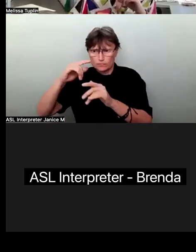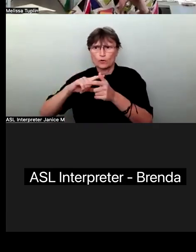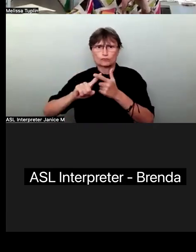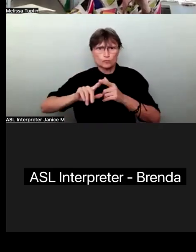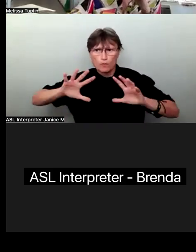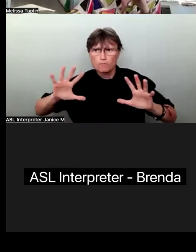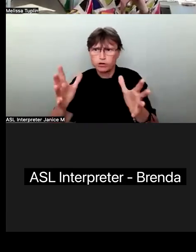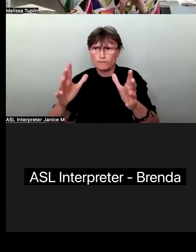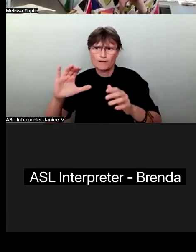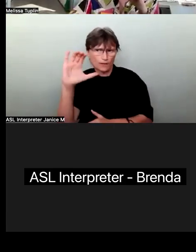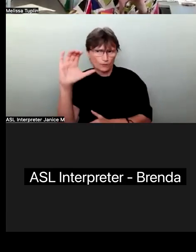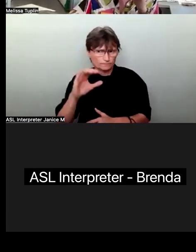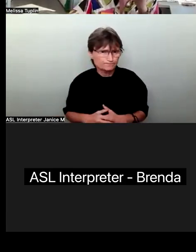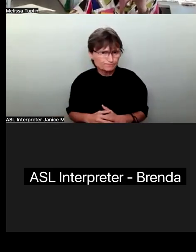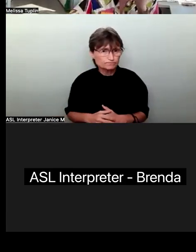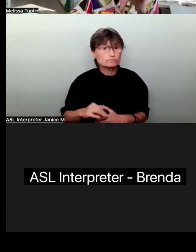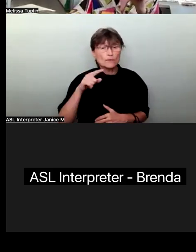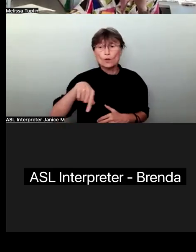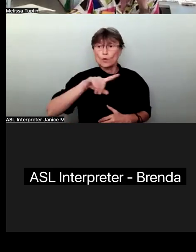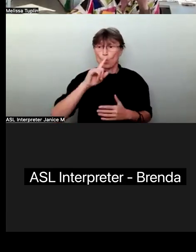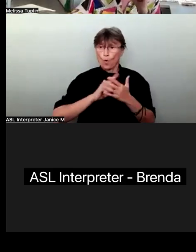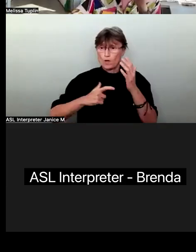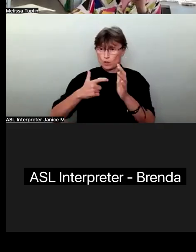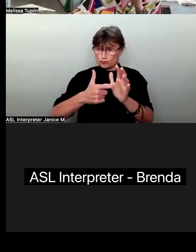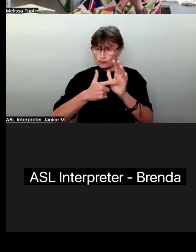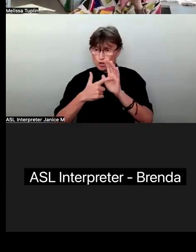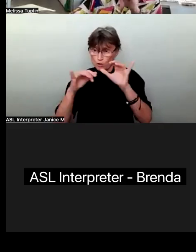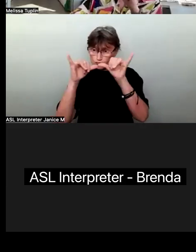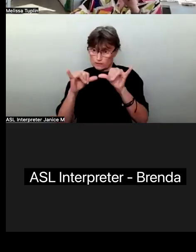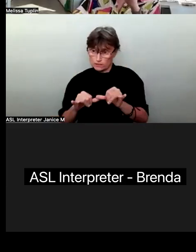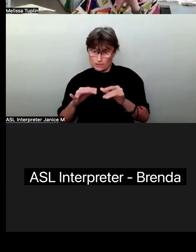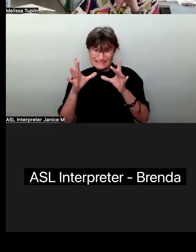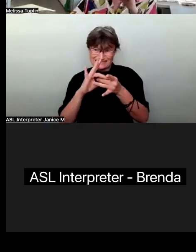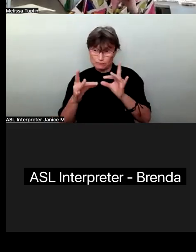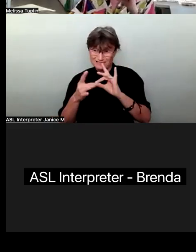Each of the criteria statements line up directly with a section of the application to be clear